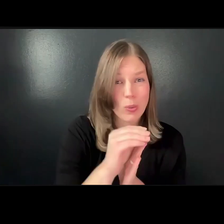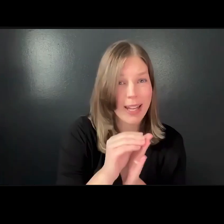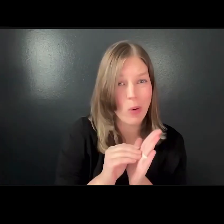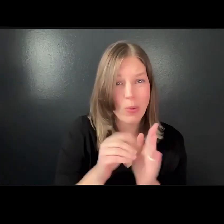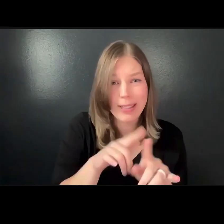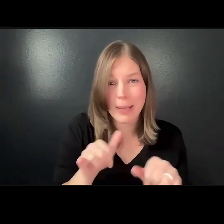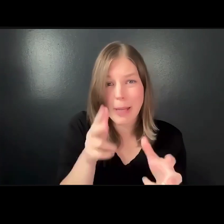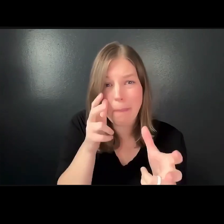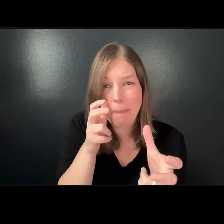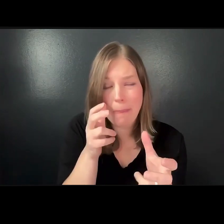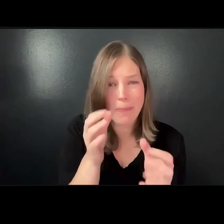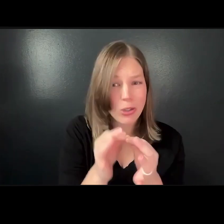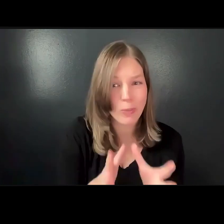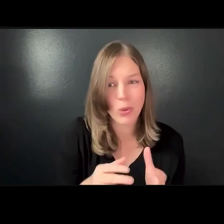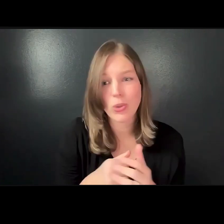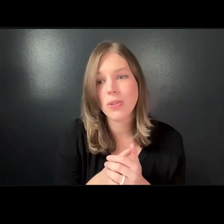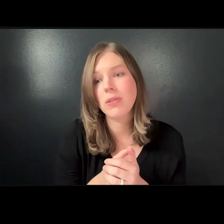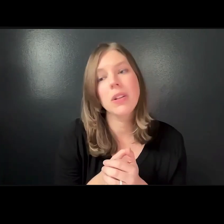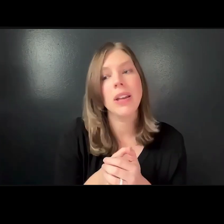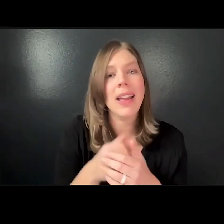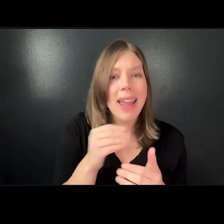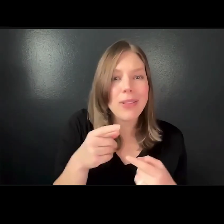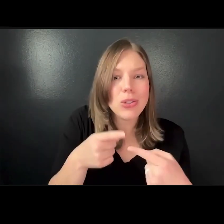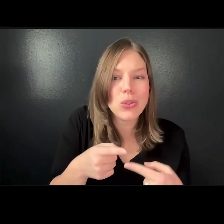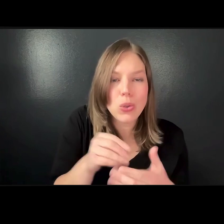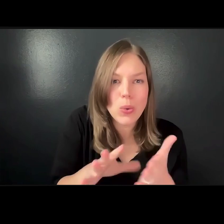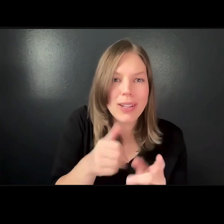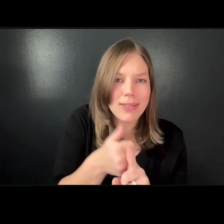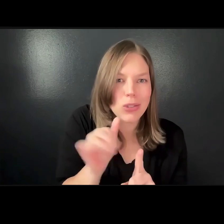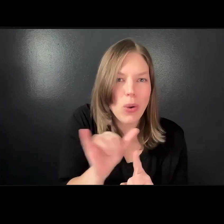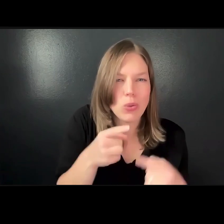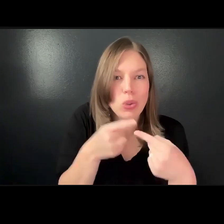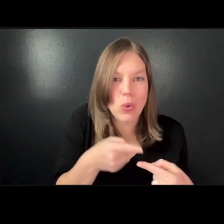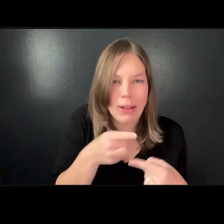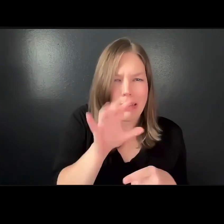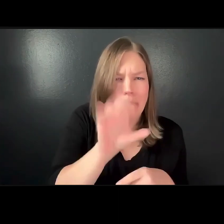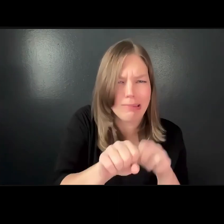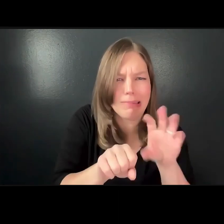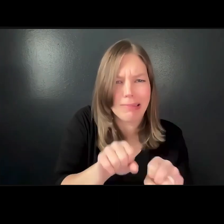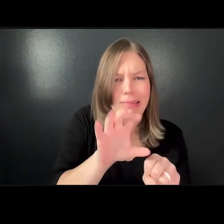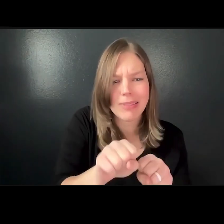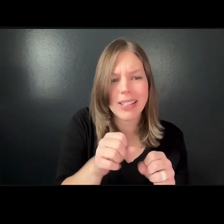while also watching the interpreter and the student is struggling to catch all of the new terminology that's